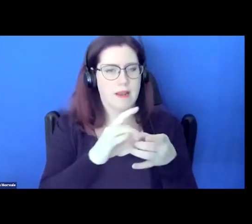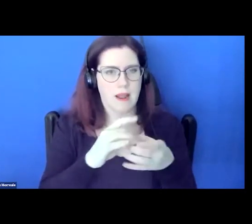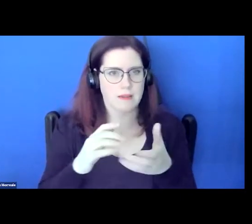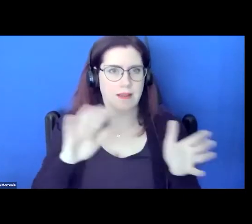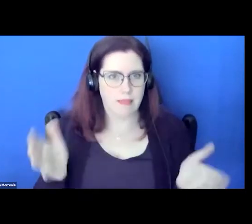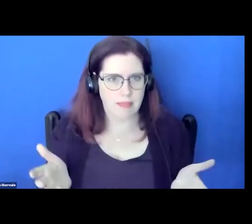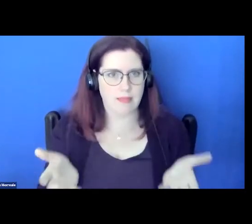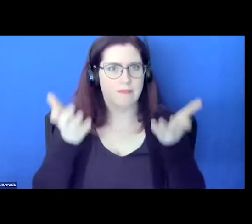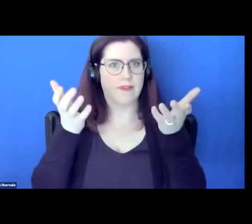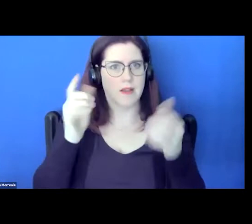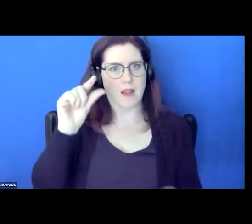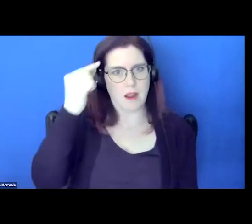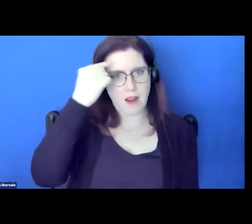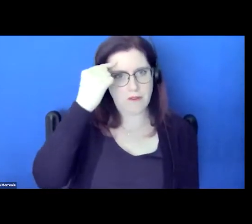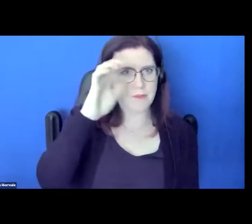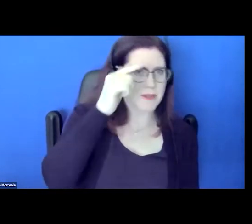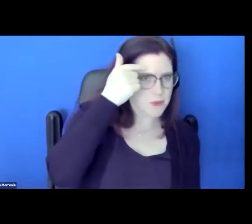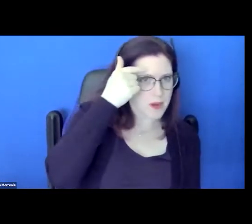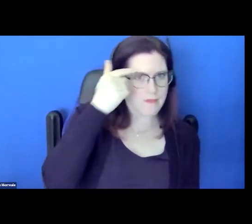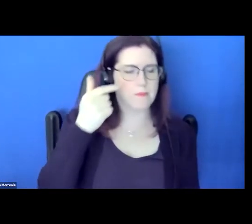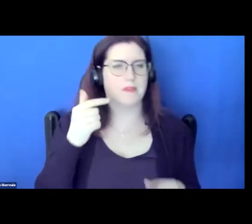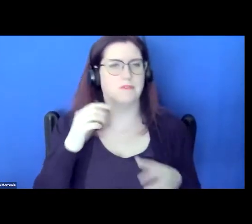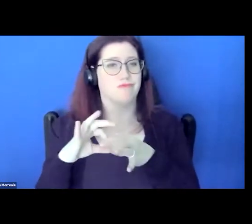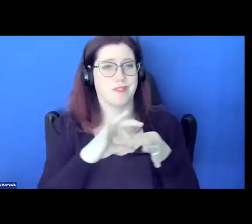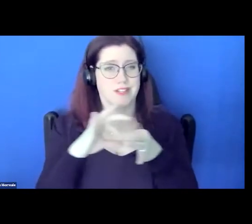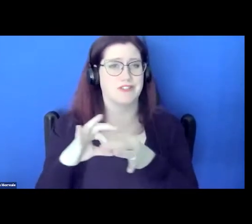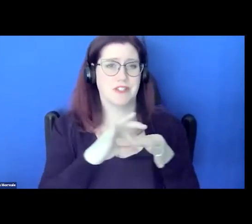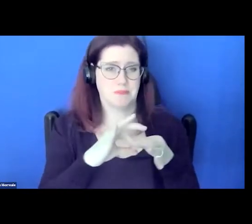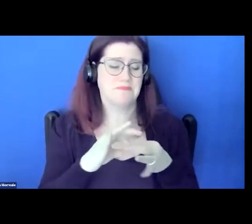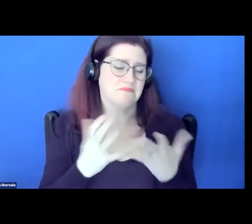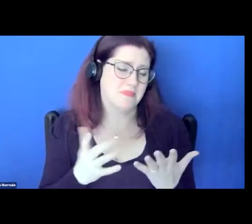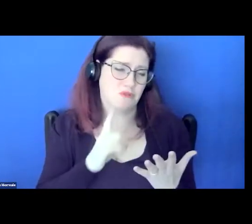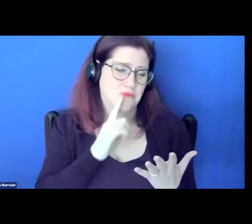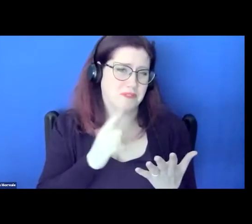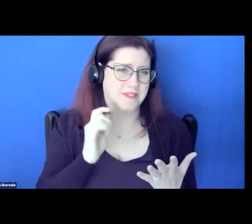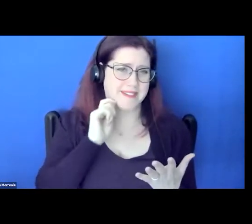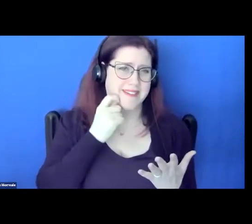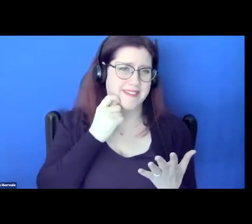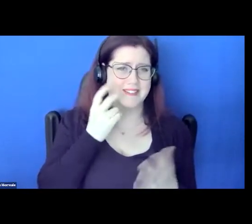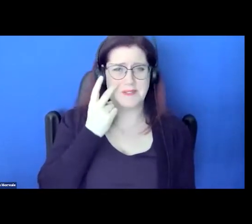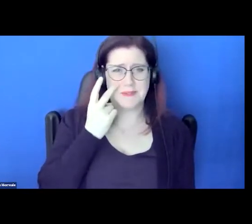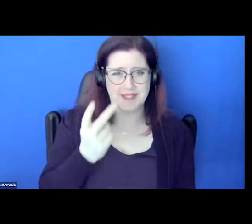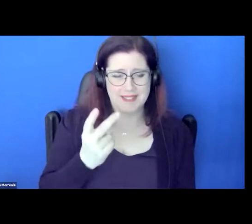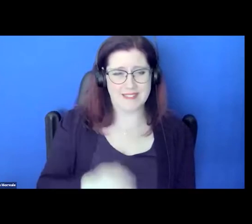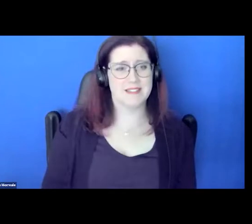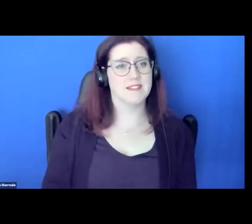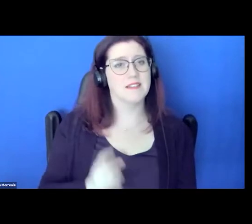the government to government relationship. And so it was really neat to see, and I think it's one of the best ways to learn about